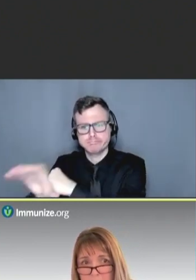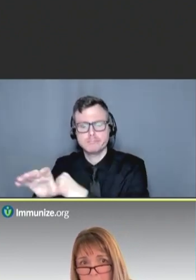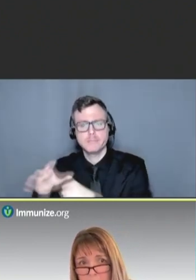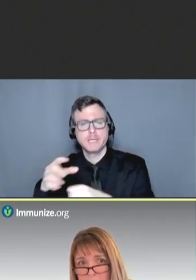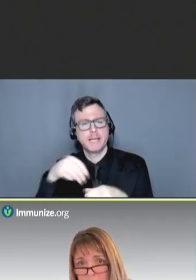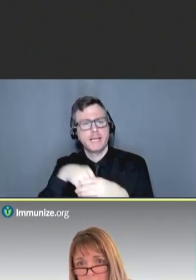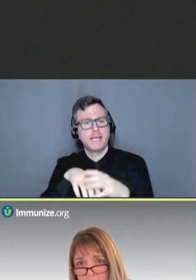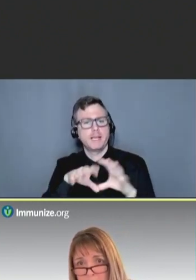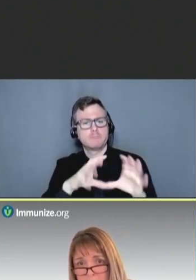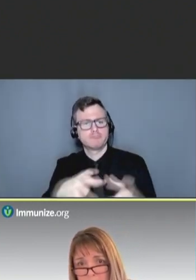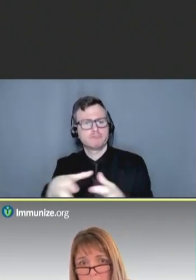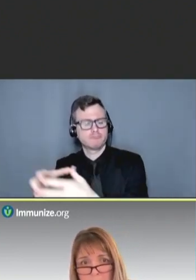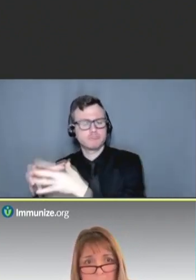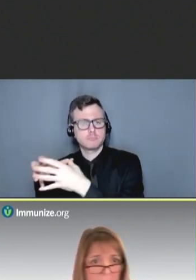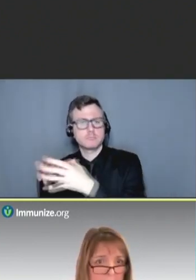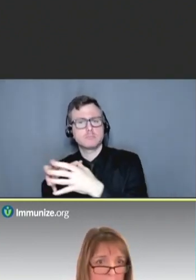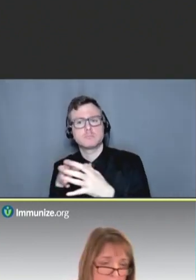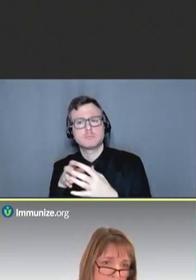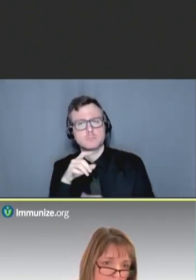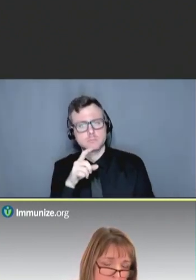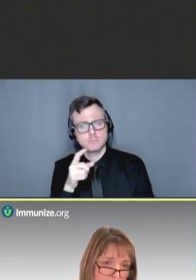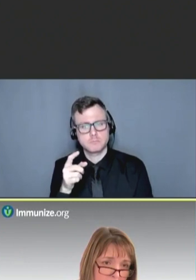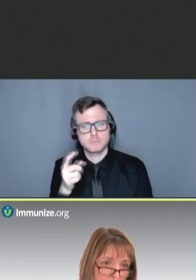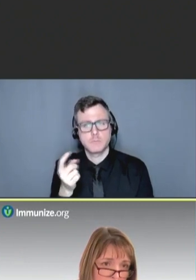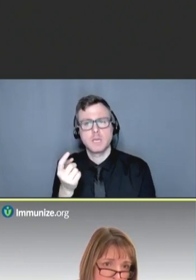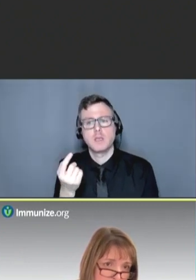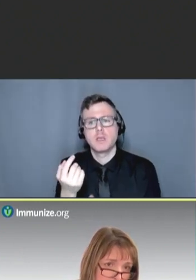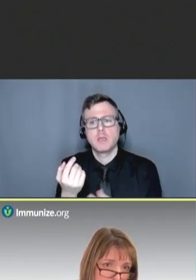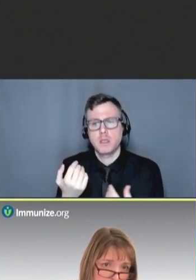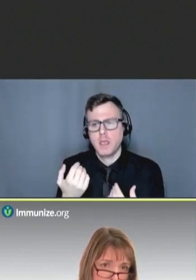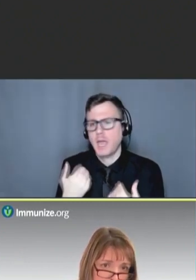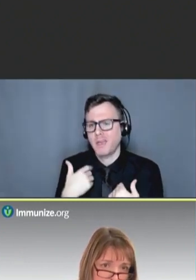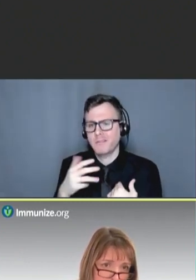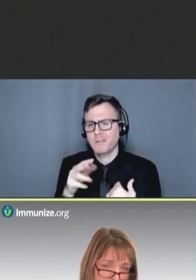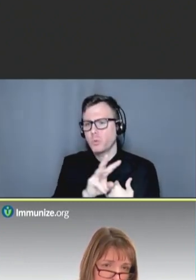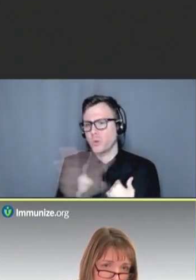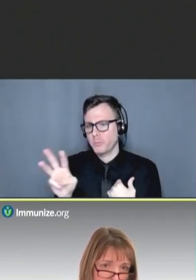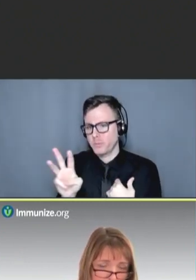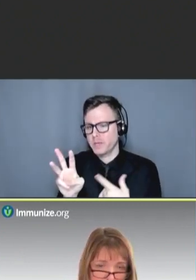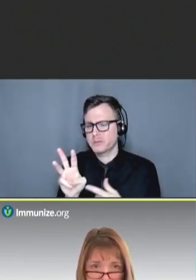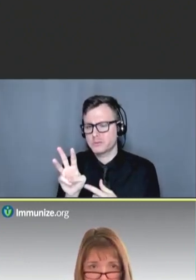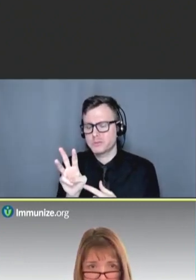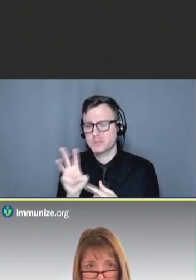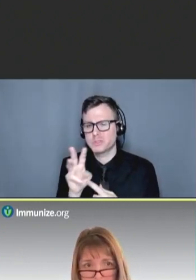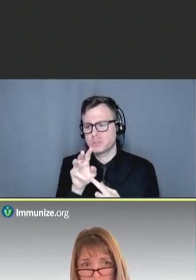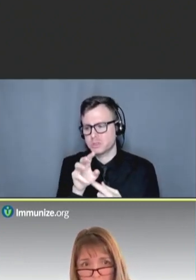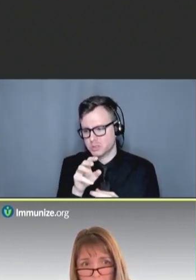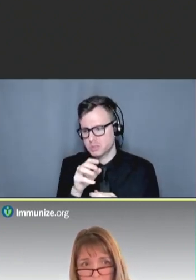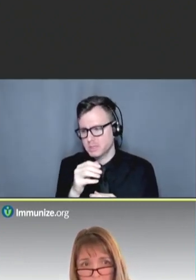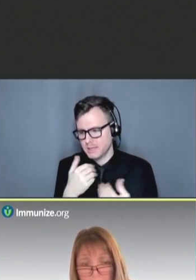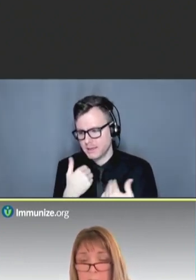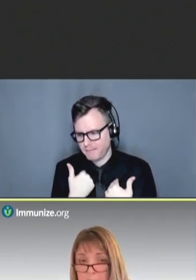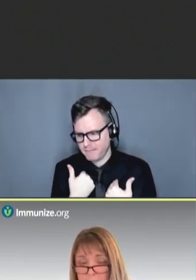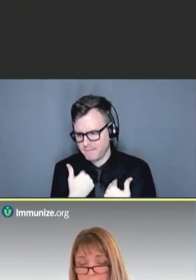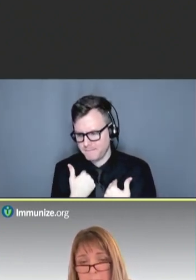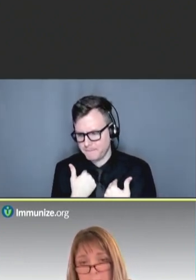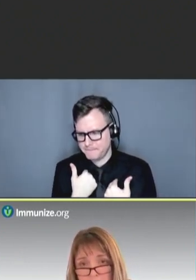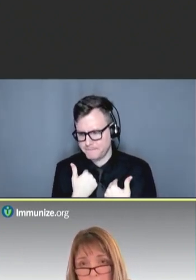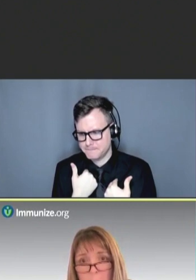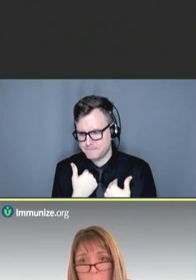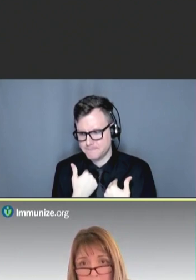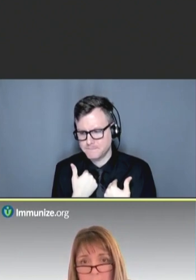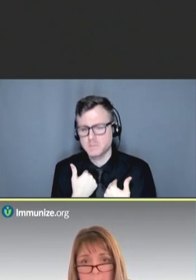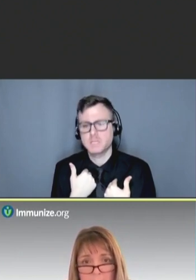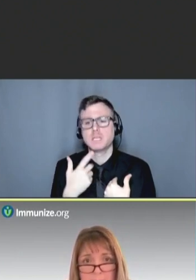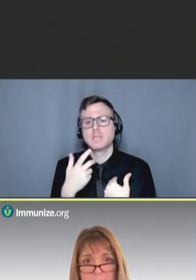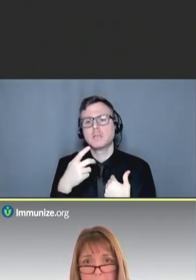And summit also has a web page on their website, where organizations can support The Summit